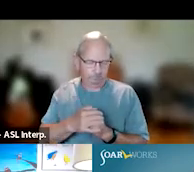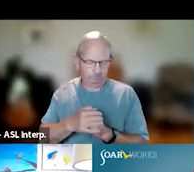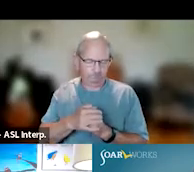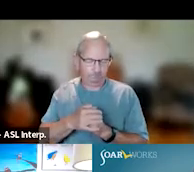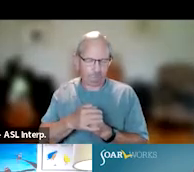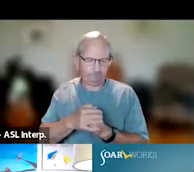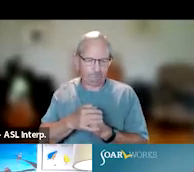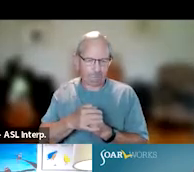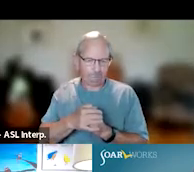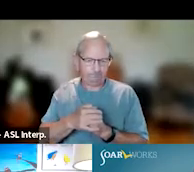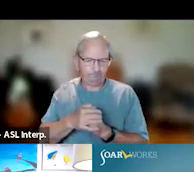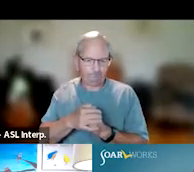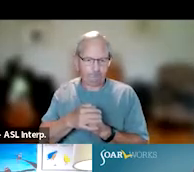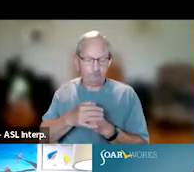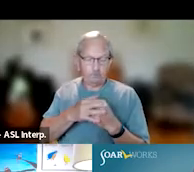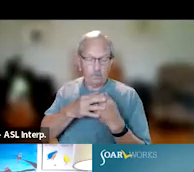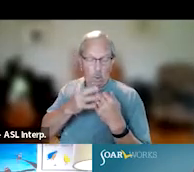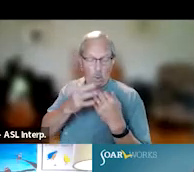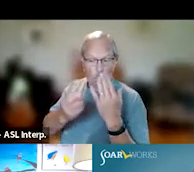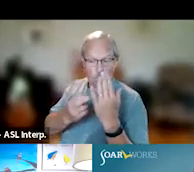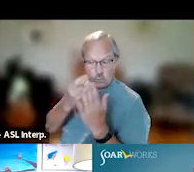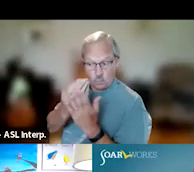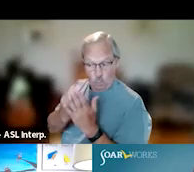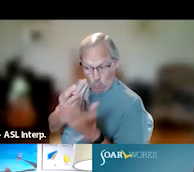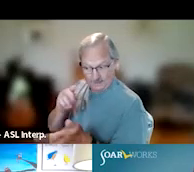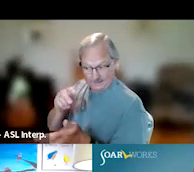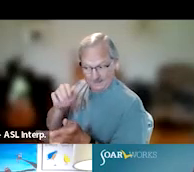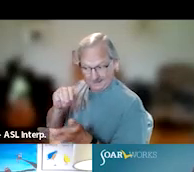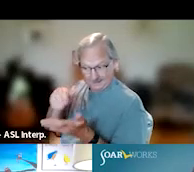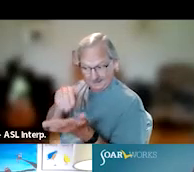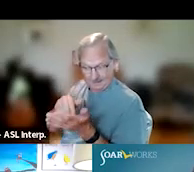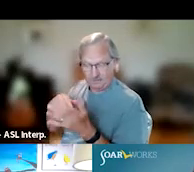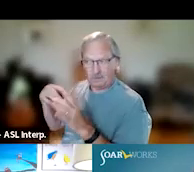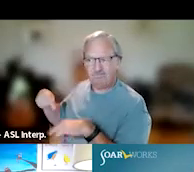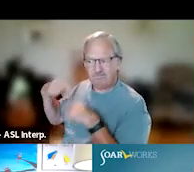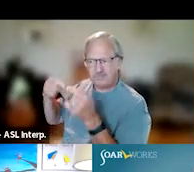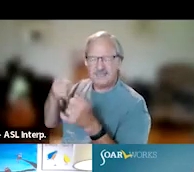The role of the SOAR TA Center has been, for the last 16 years and us